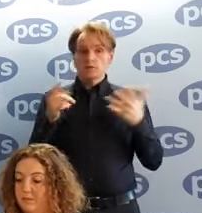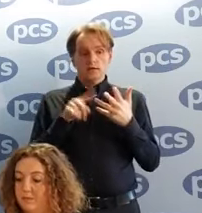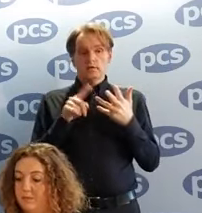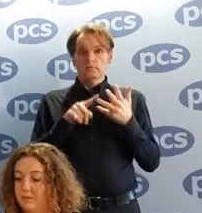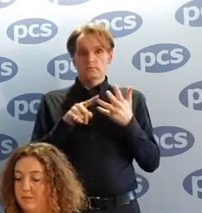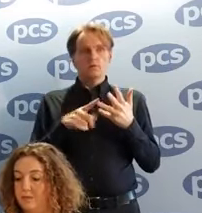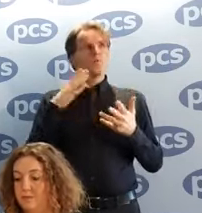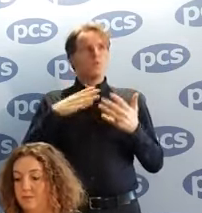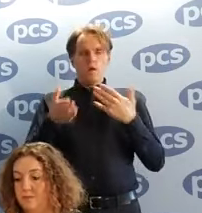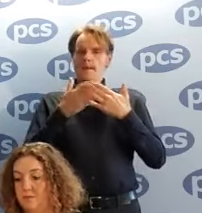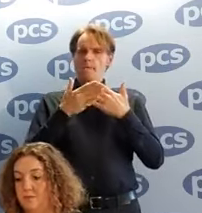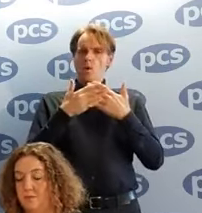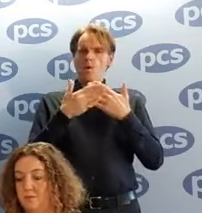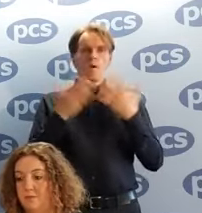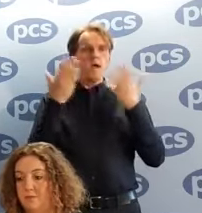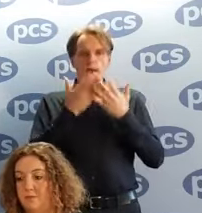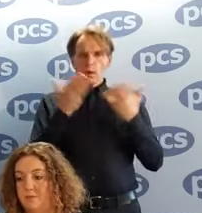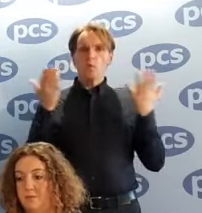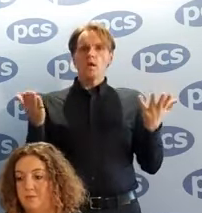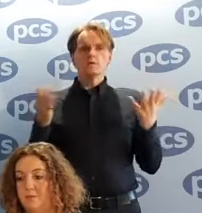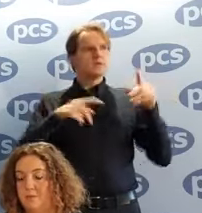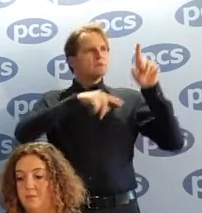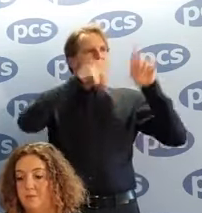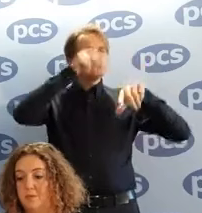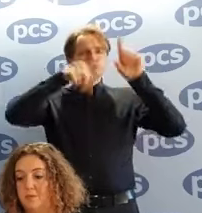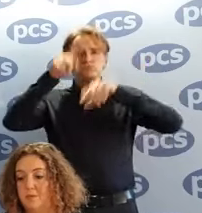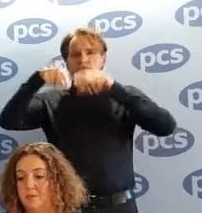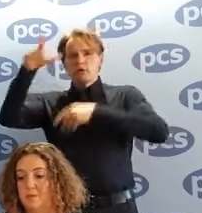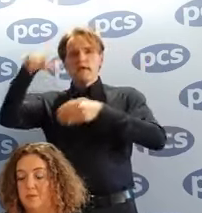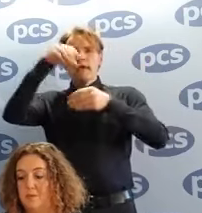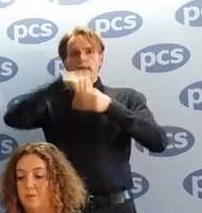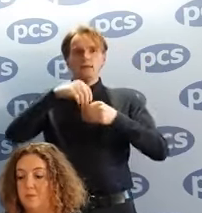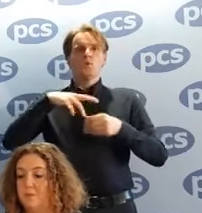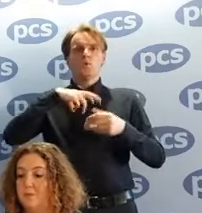get more and more people from across the spectrum involved in our union. We're